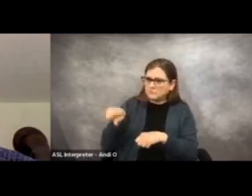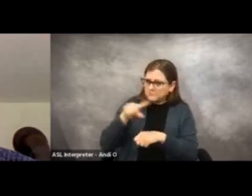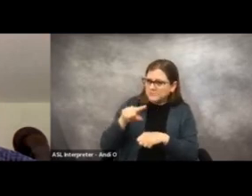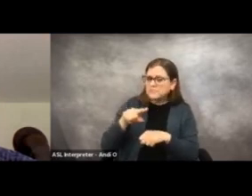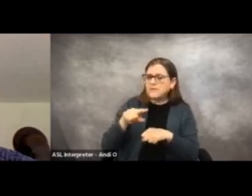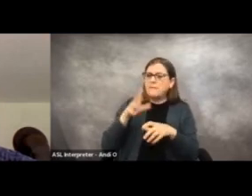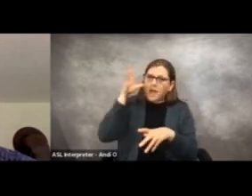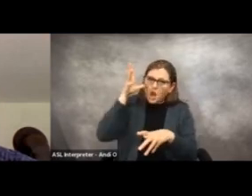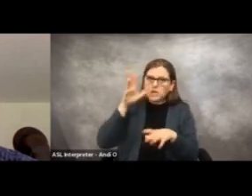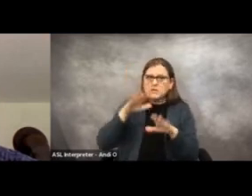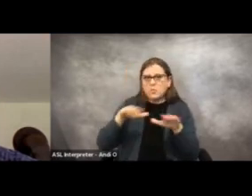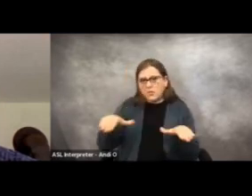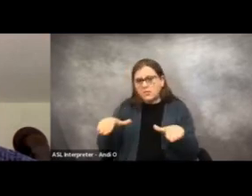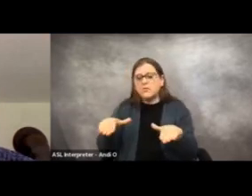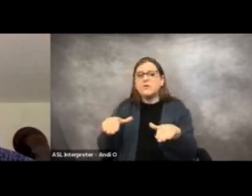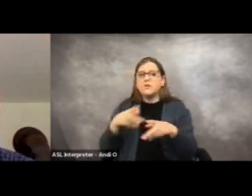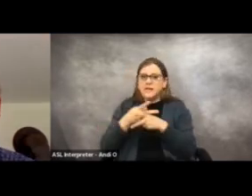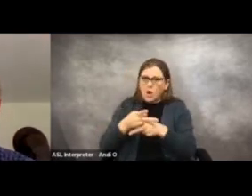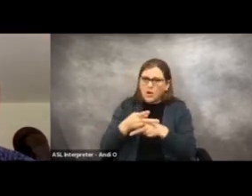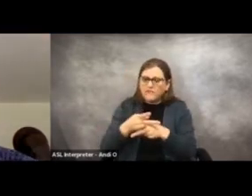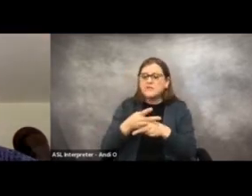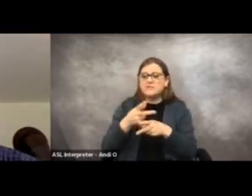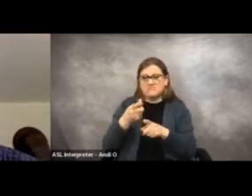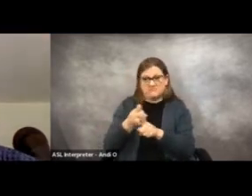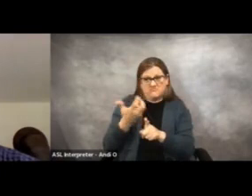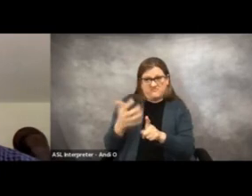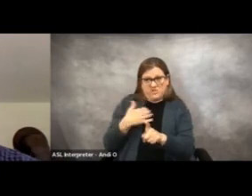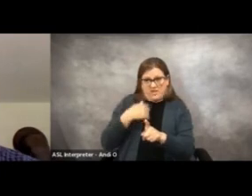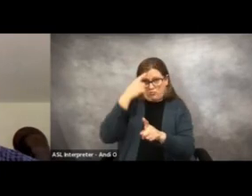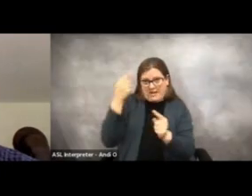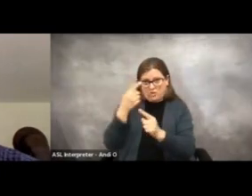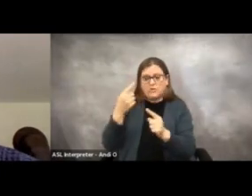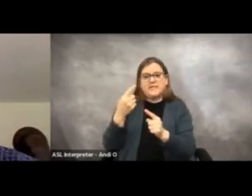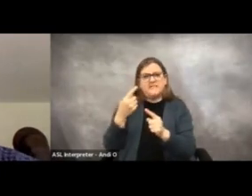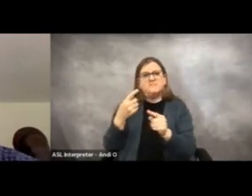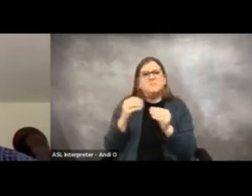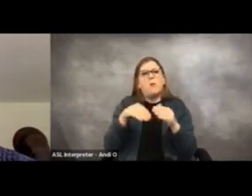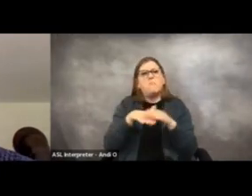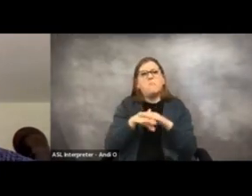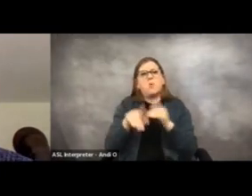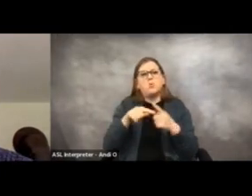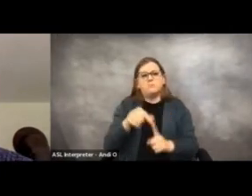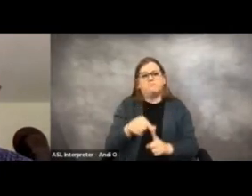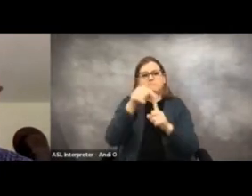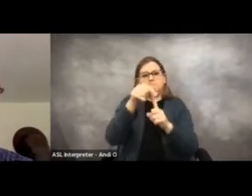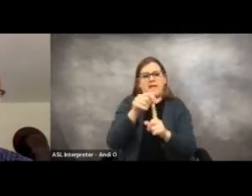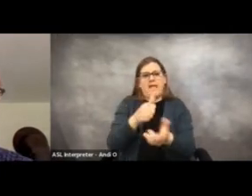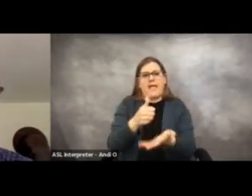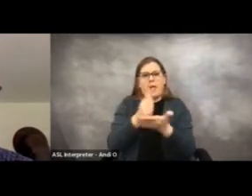brain injury do get access to this specialized health that could help them improve their functioning in home, and work